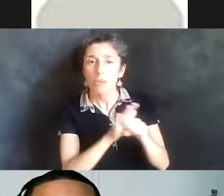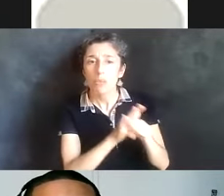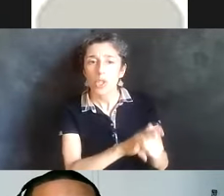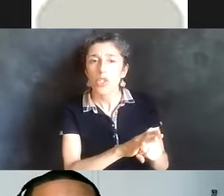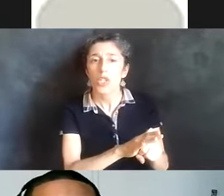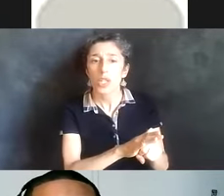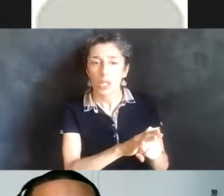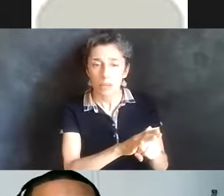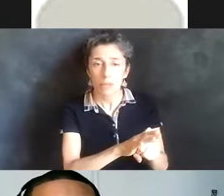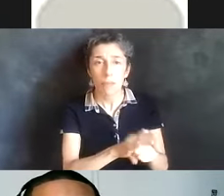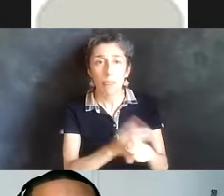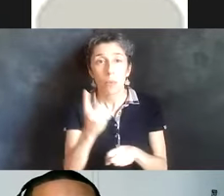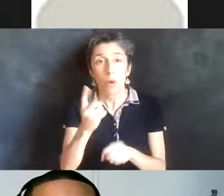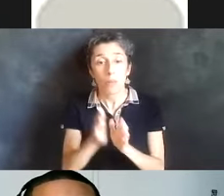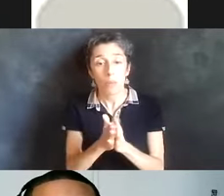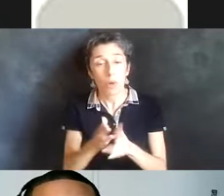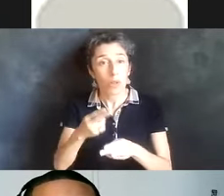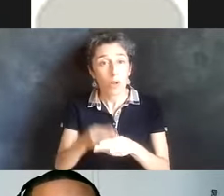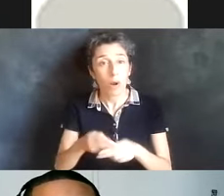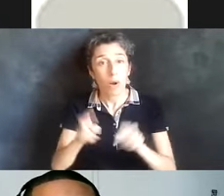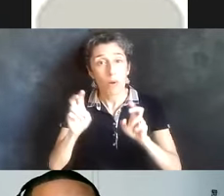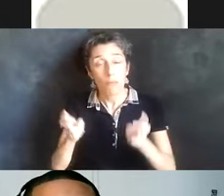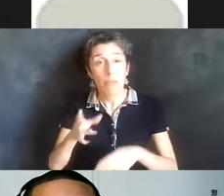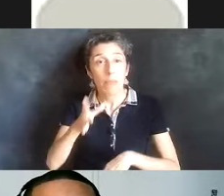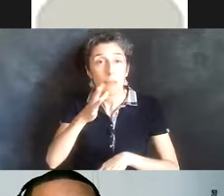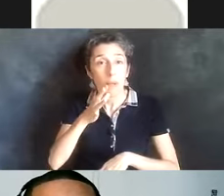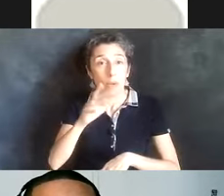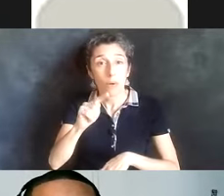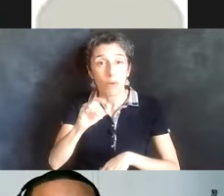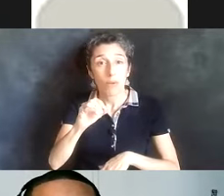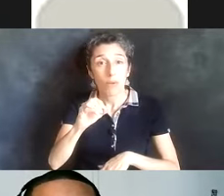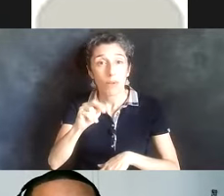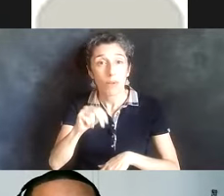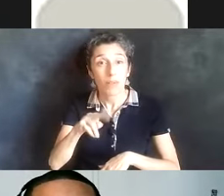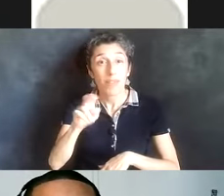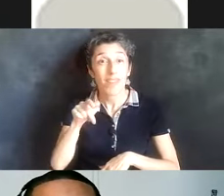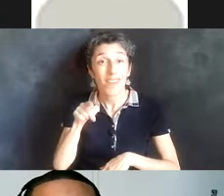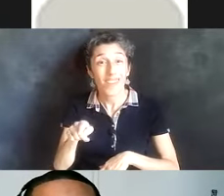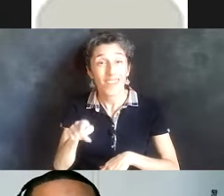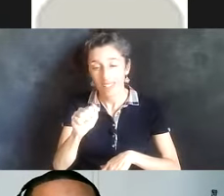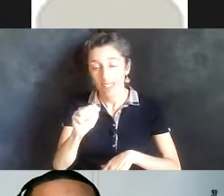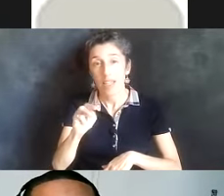how how you can be denied services and respect just because of the way you sound, just because of